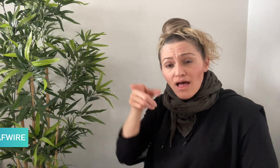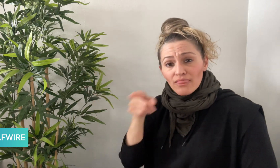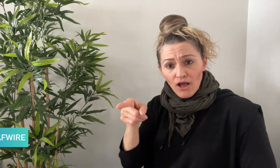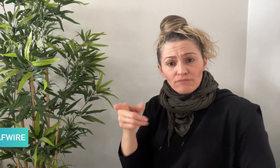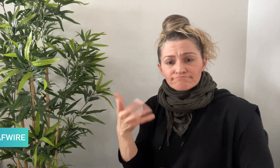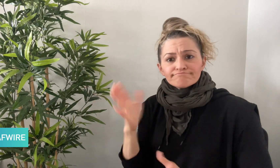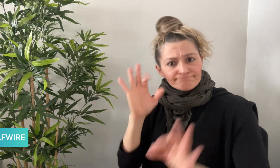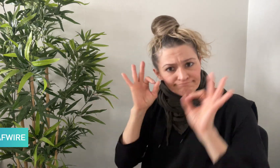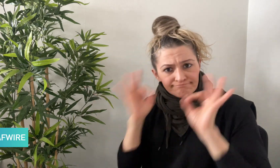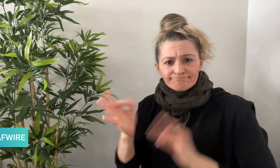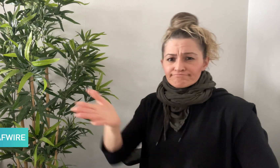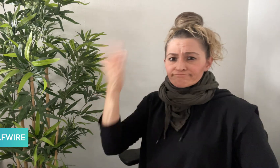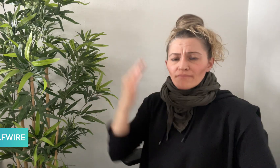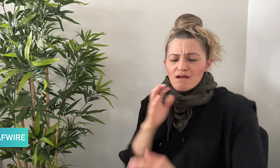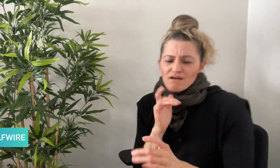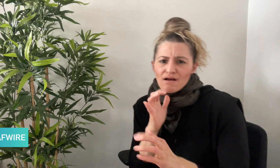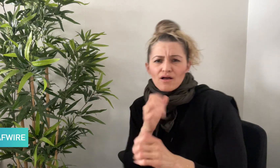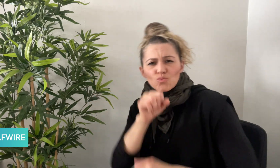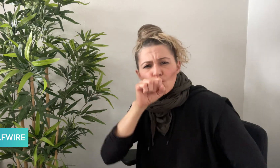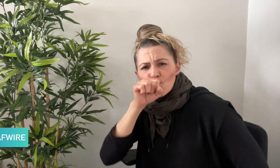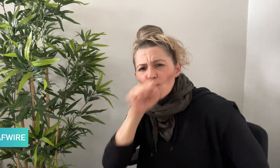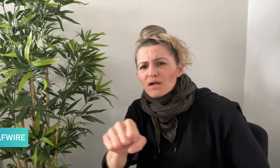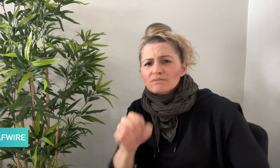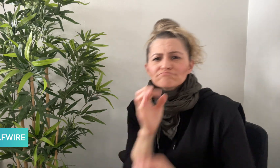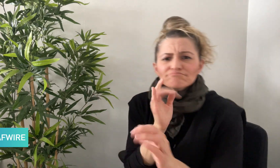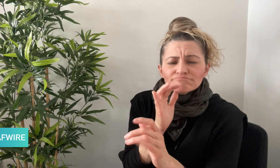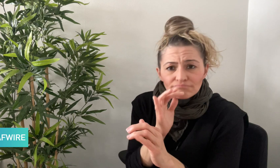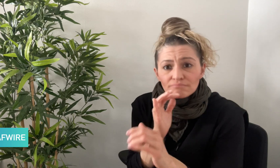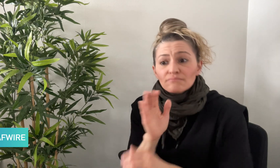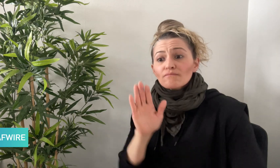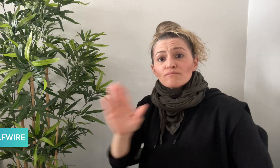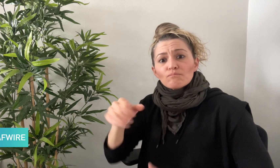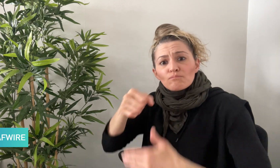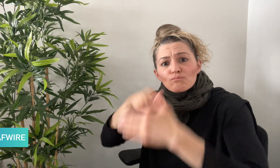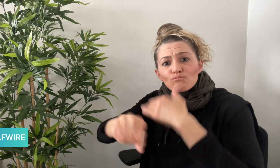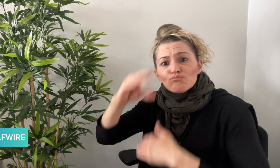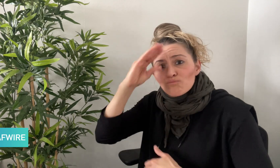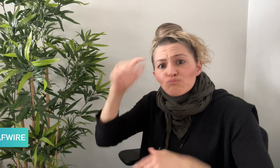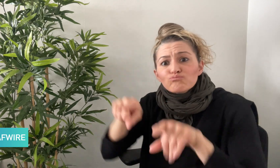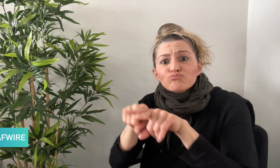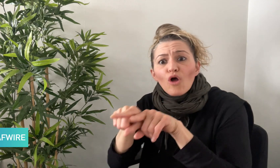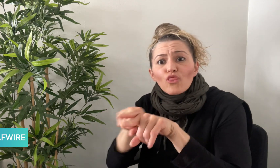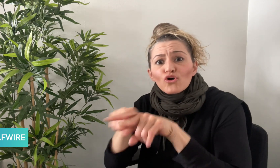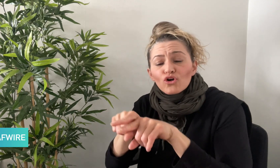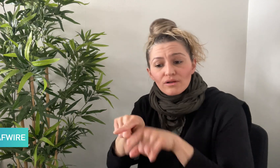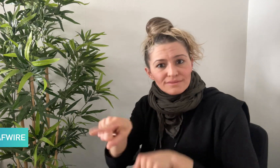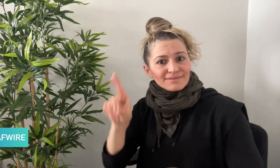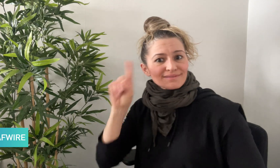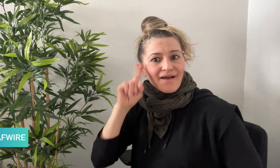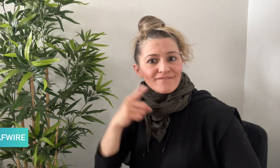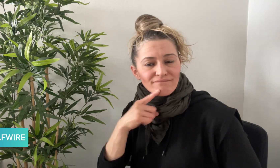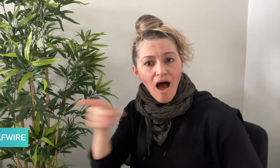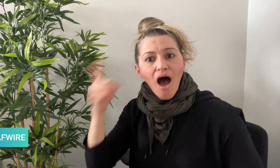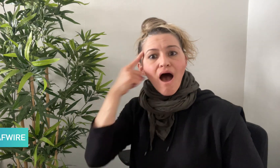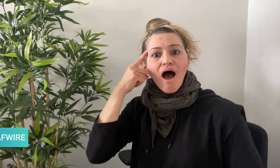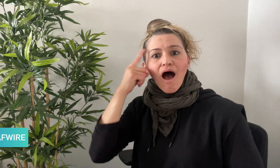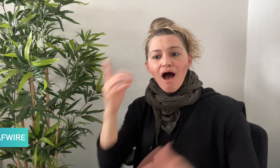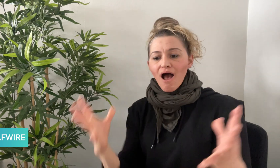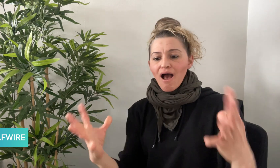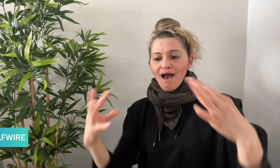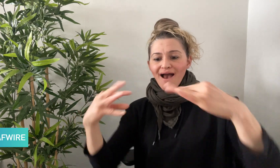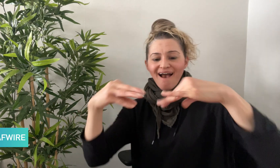and her brother who is Deaf. Autry, who plays Murphy,